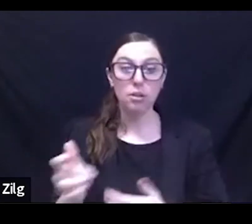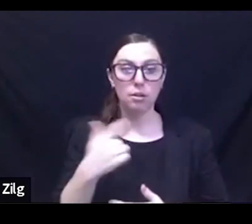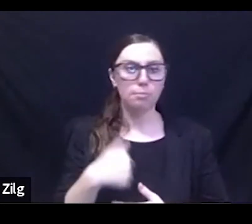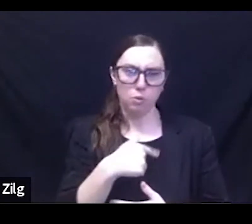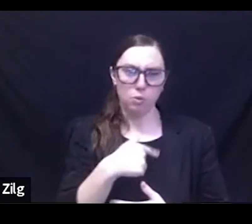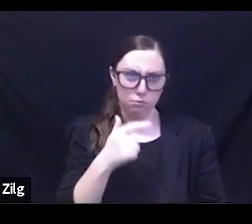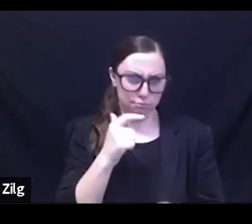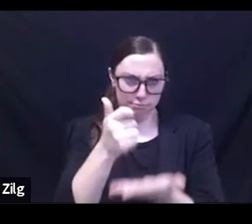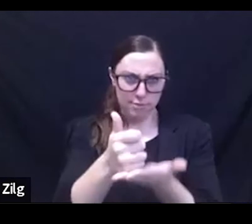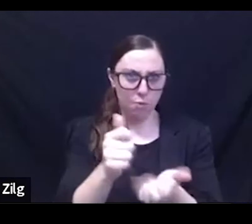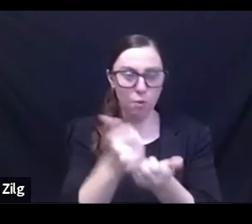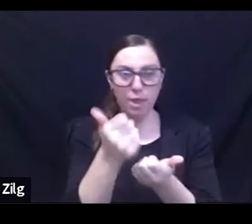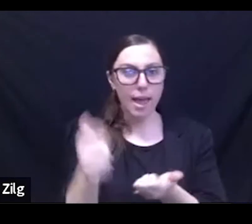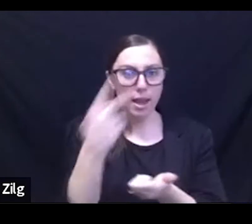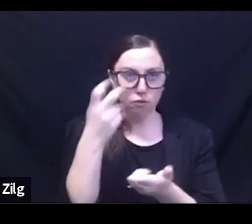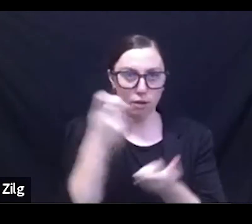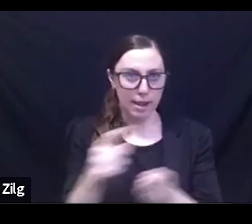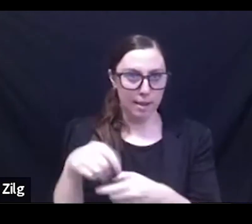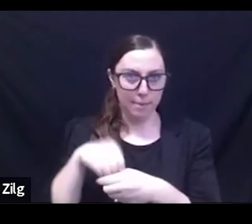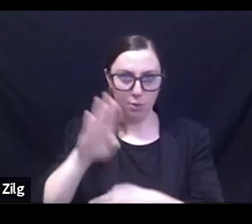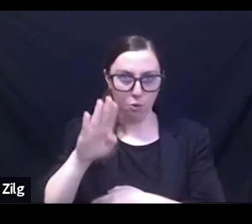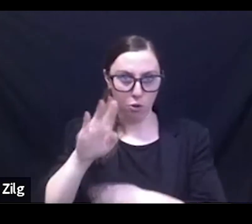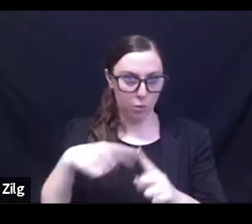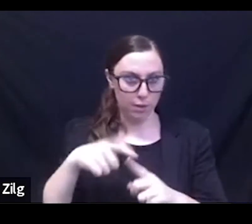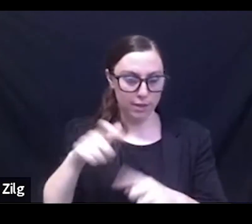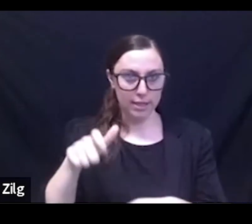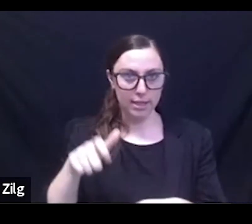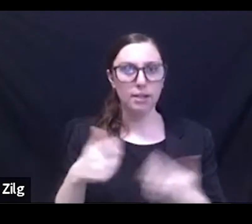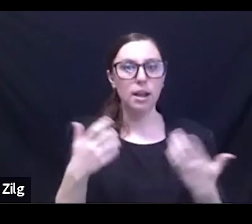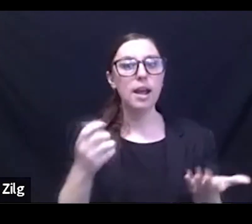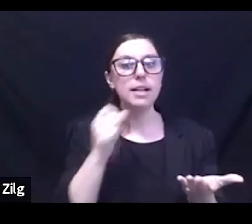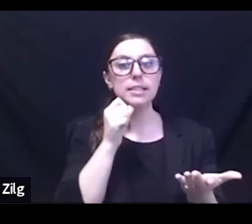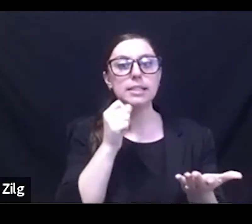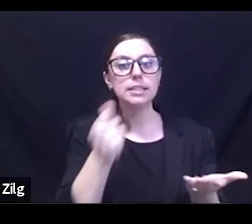Brooklyn as needed. And it is not a -- it's not